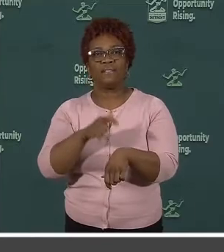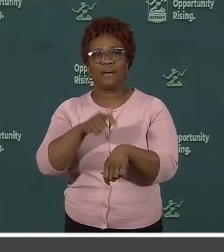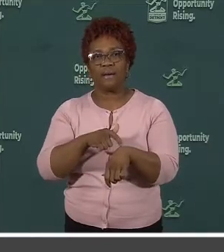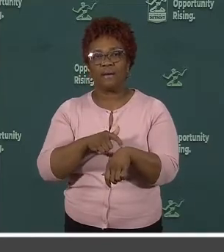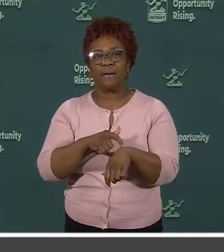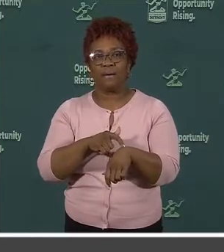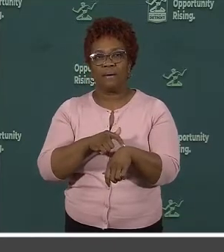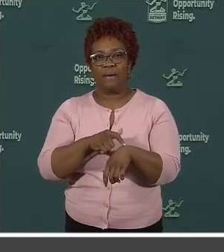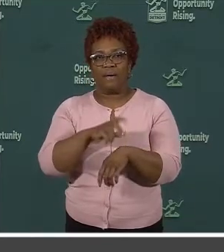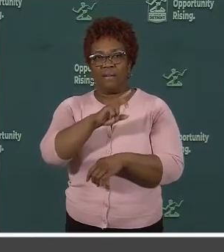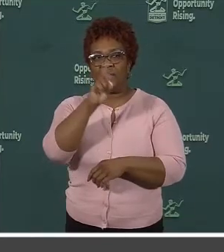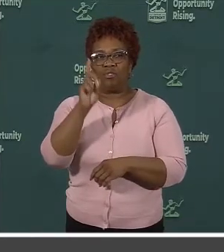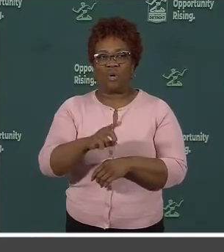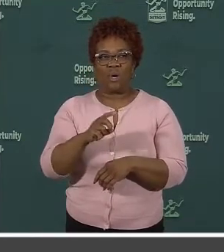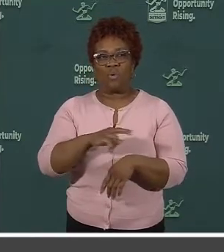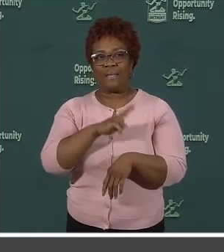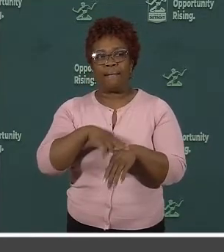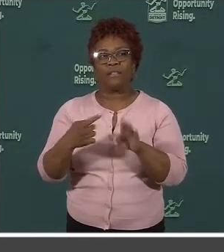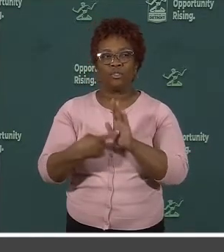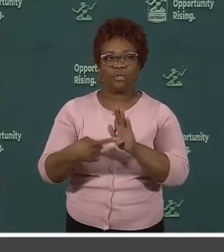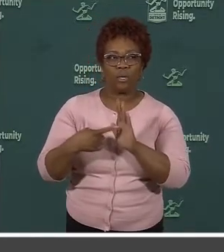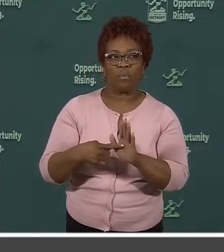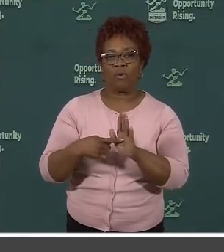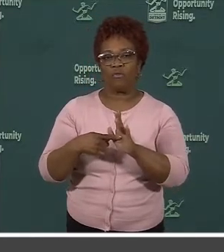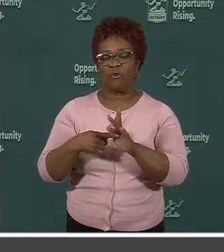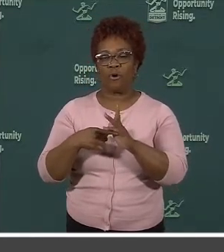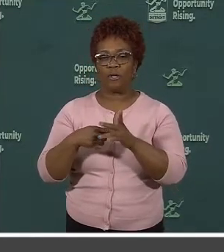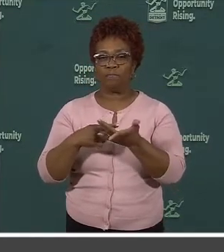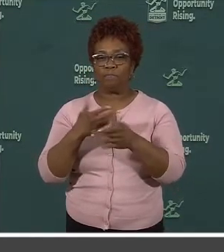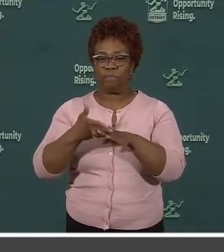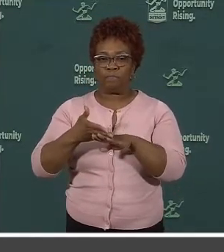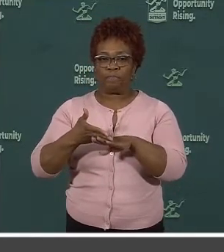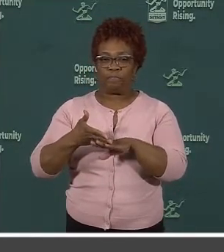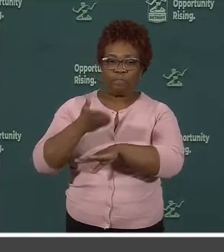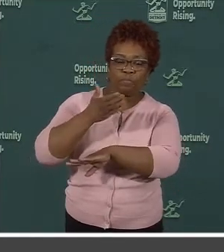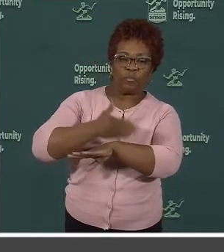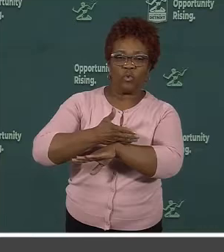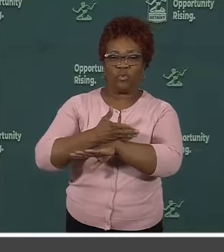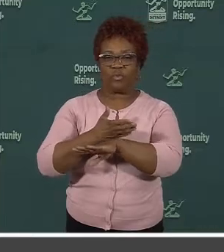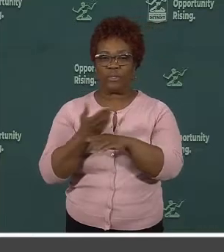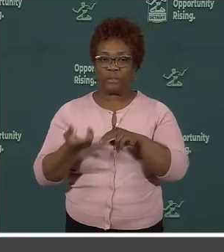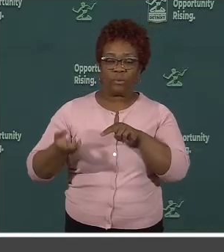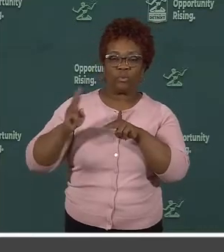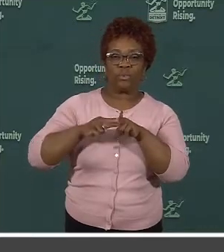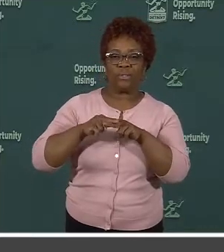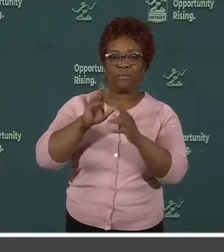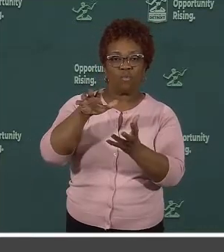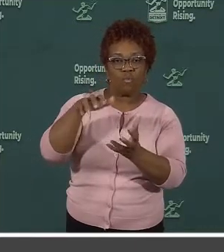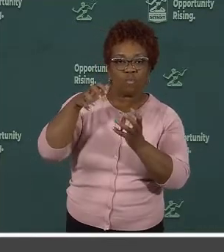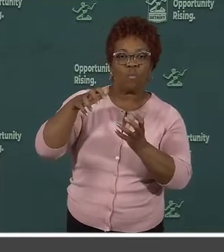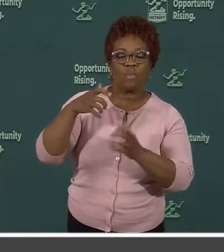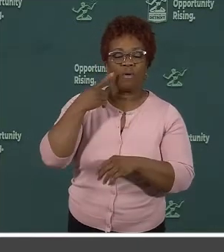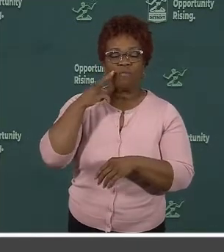FOR BUILDING WEALTH IN THE BLACK COMMUNITY AND SO AGAIN THIS IS A QUESTION OF INCLUSION AND EQUITY ARE BLACK